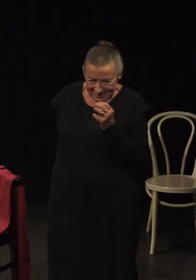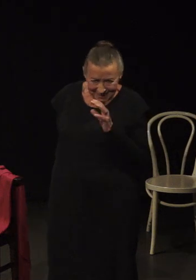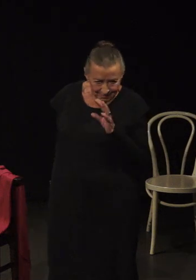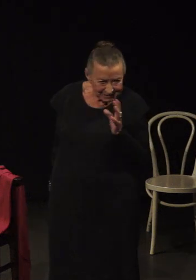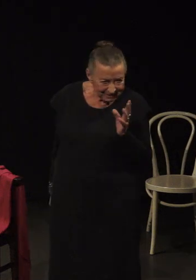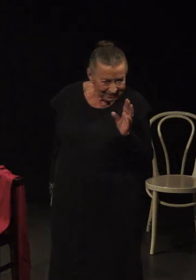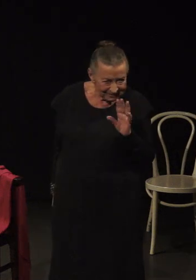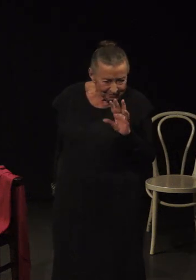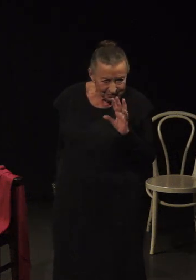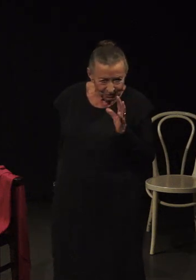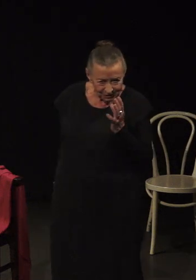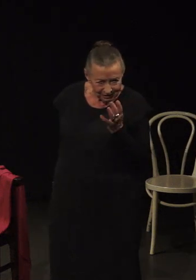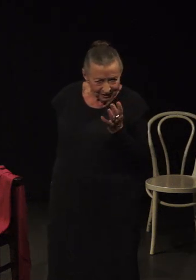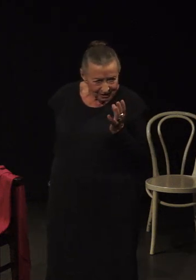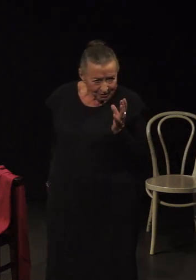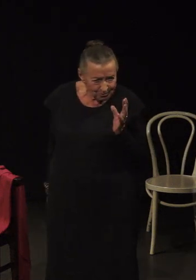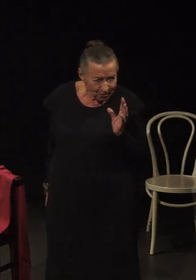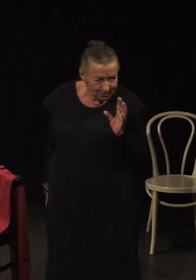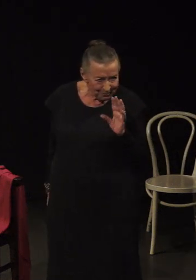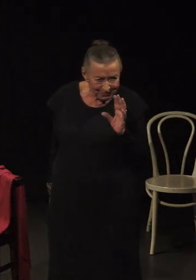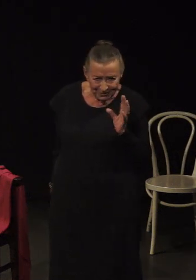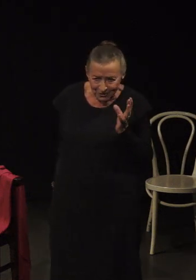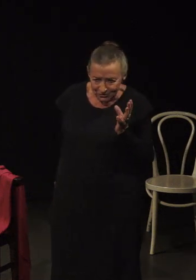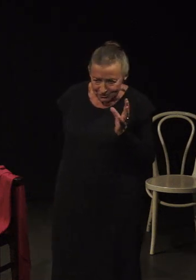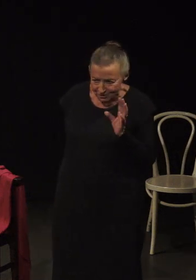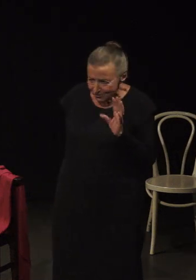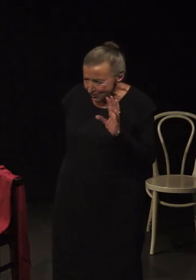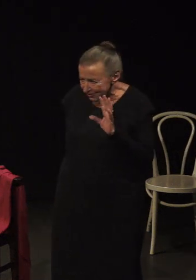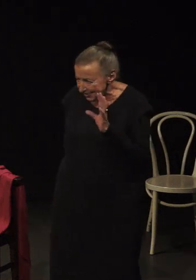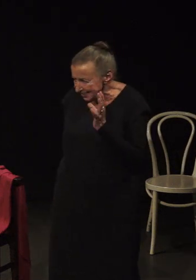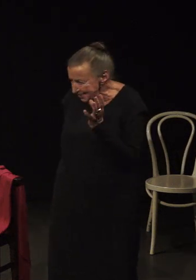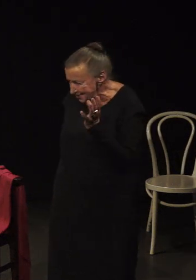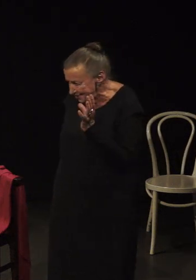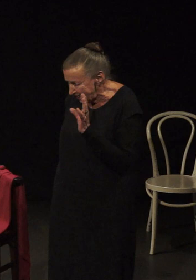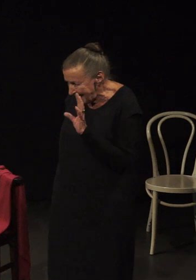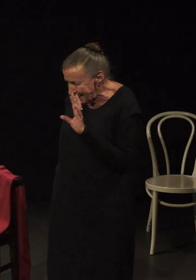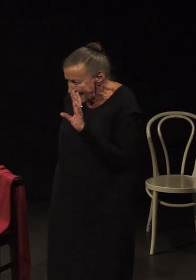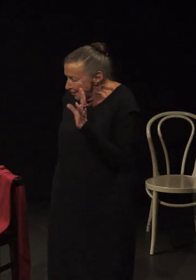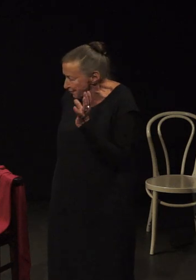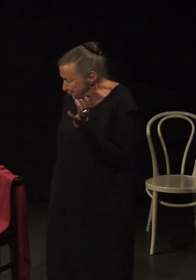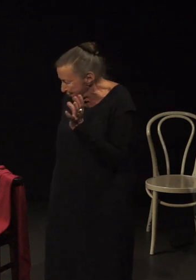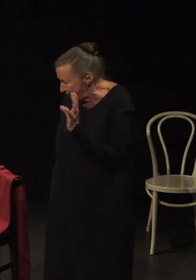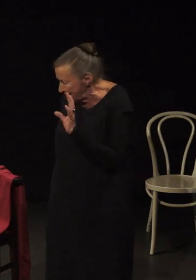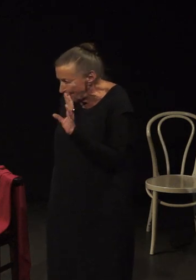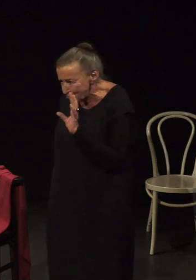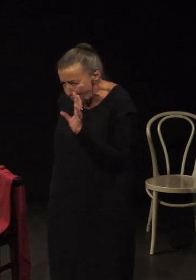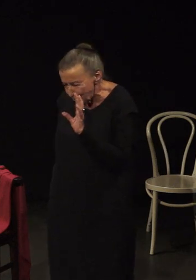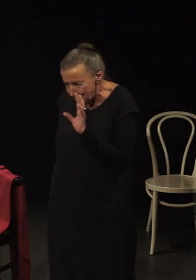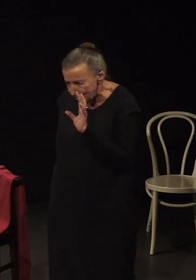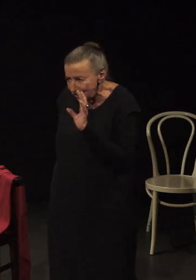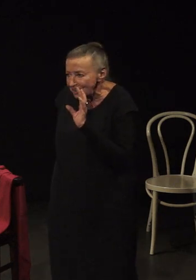Shut in the pot, its bosom's luscious juices must enfold